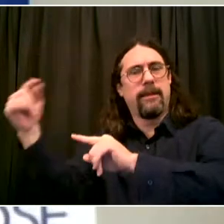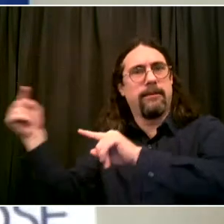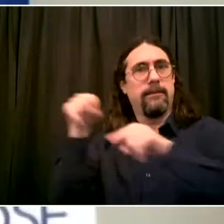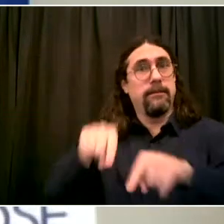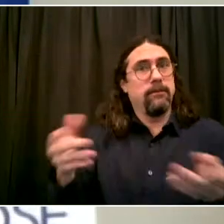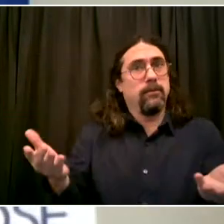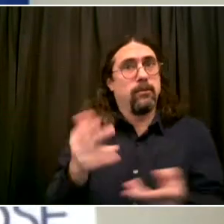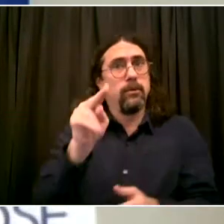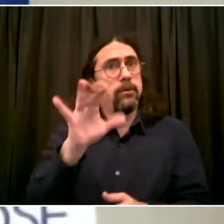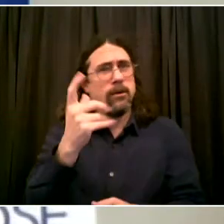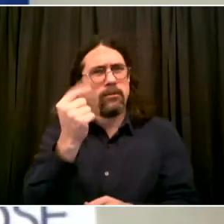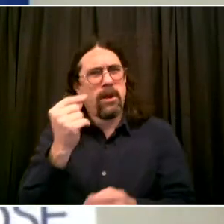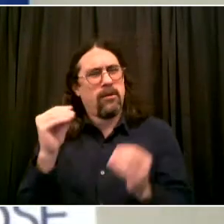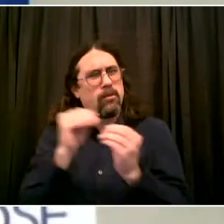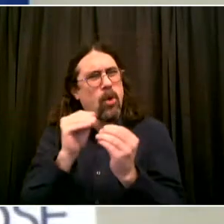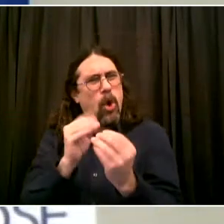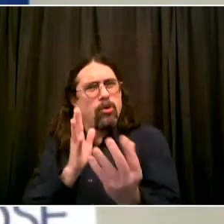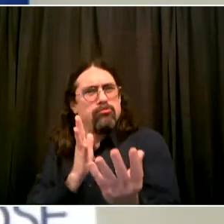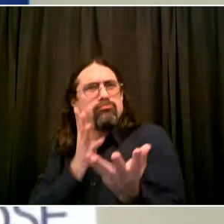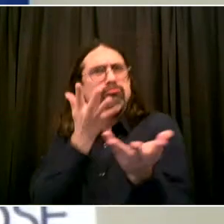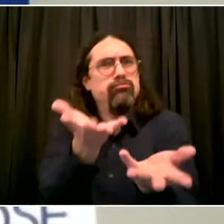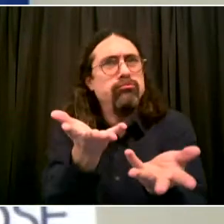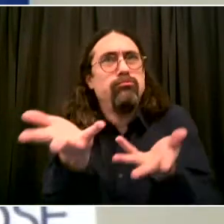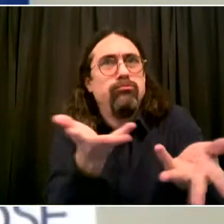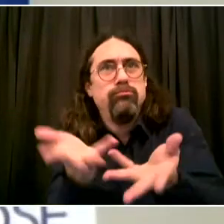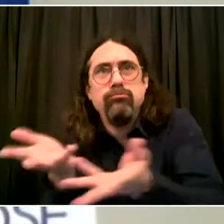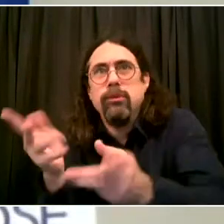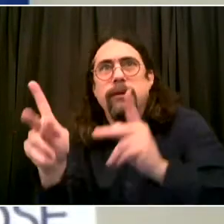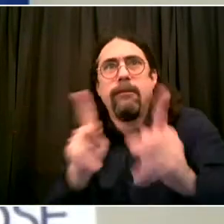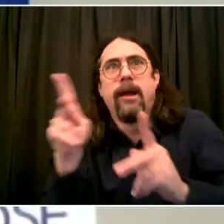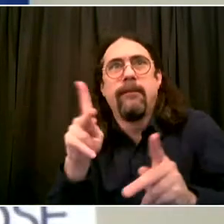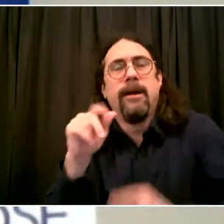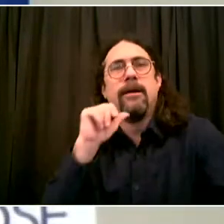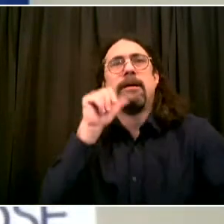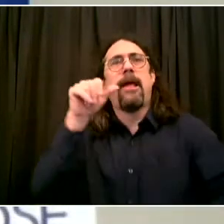THE CITY TWIH YOU AND THE EFFORTS TO REACH OOT UBECAUSE WE WANT TO SET AN